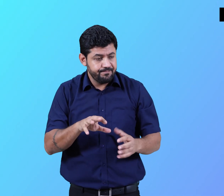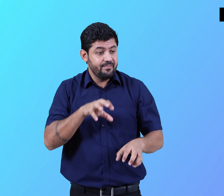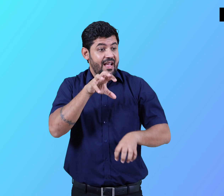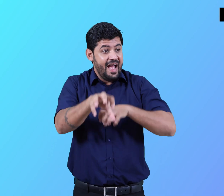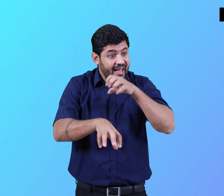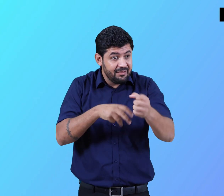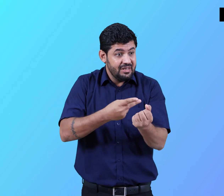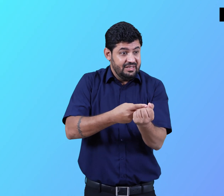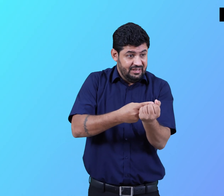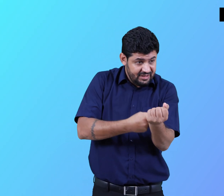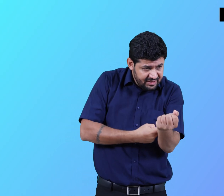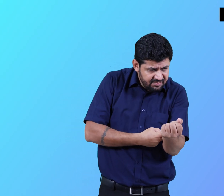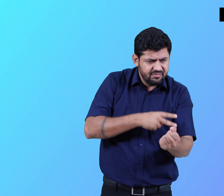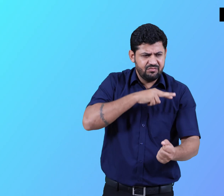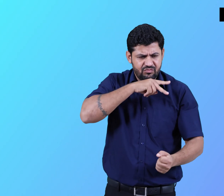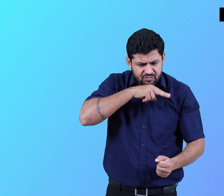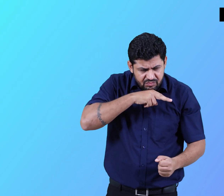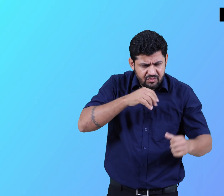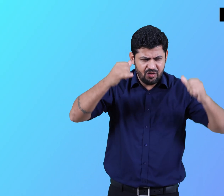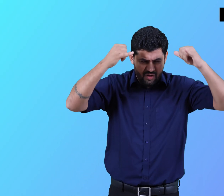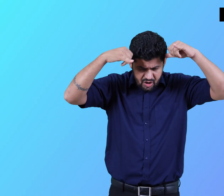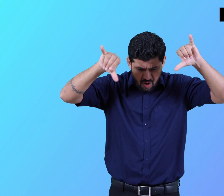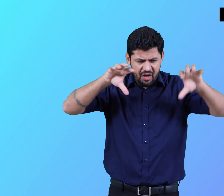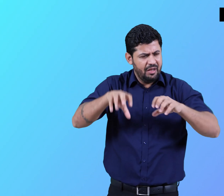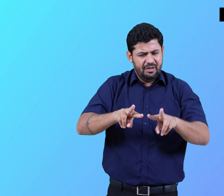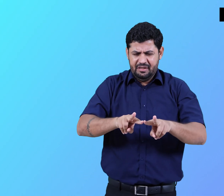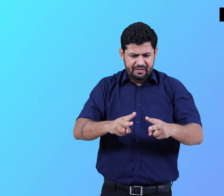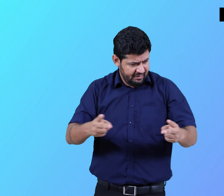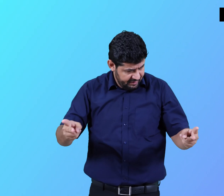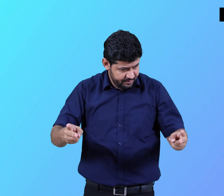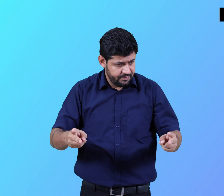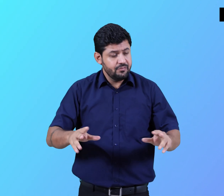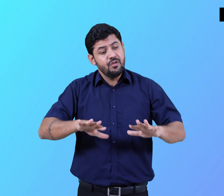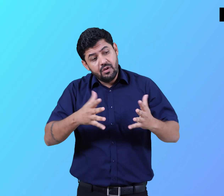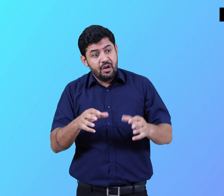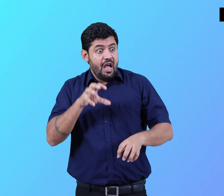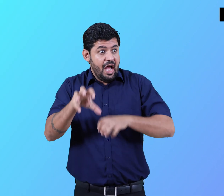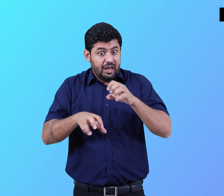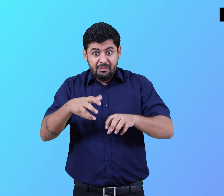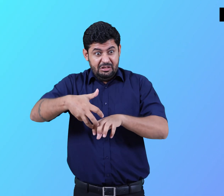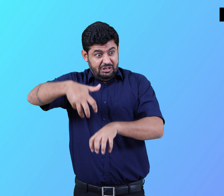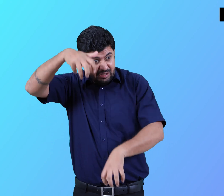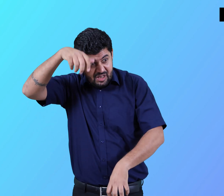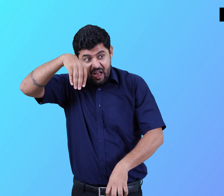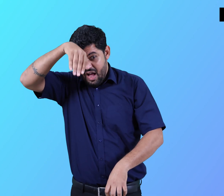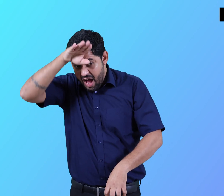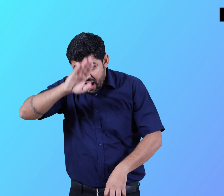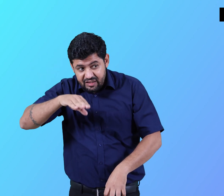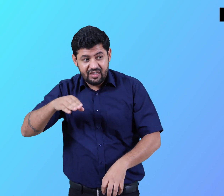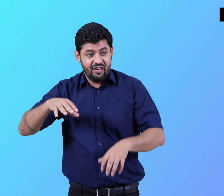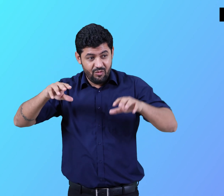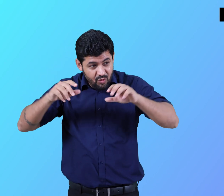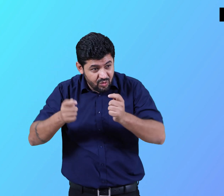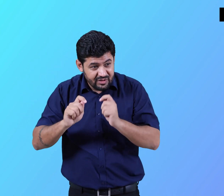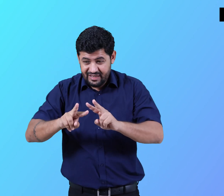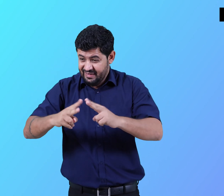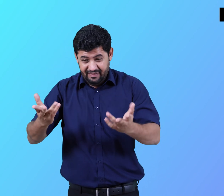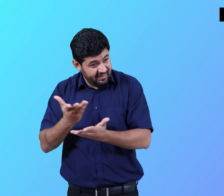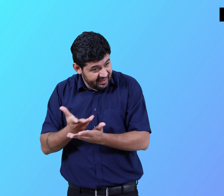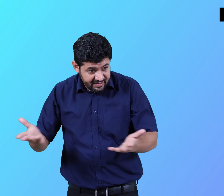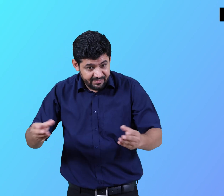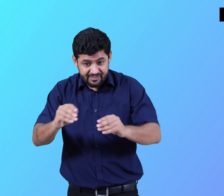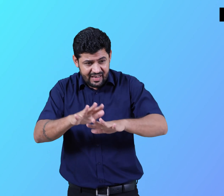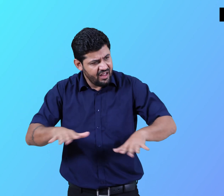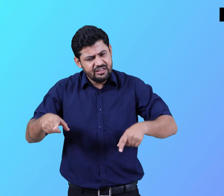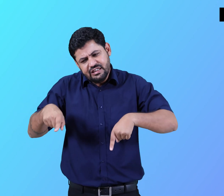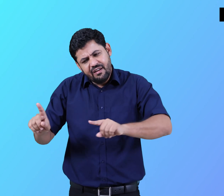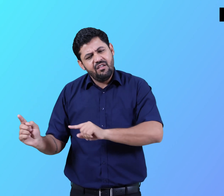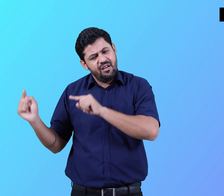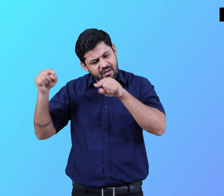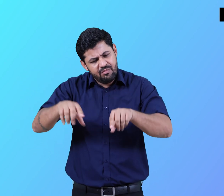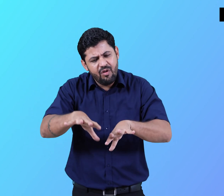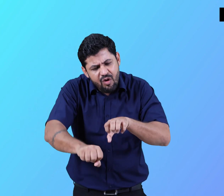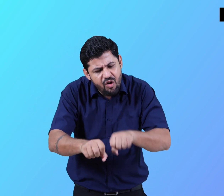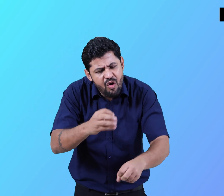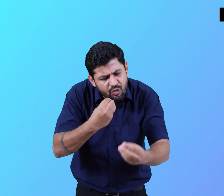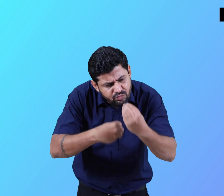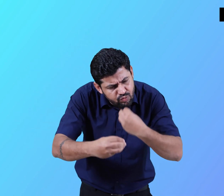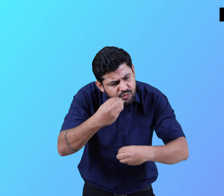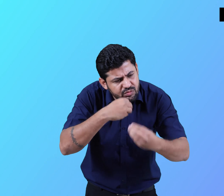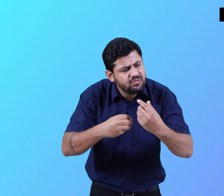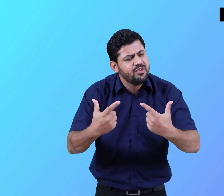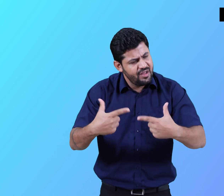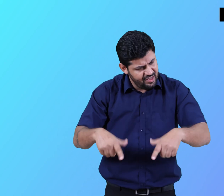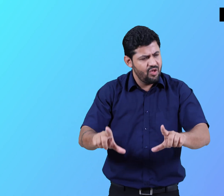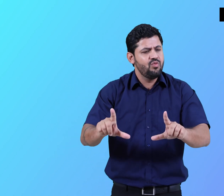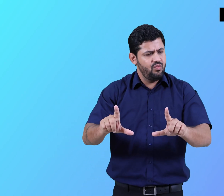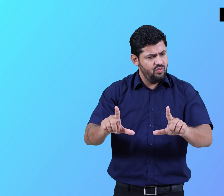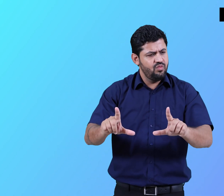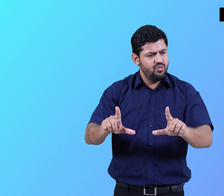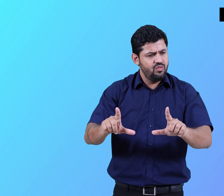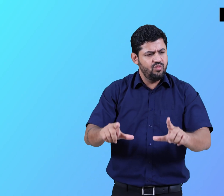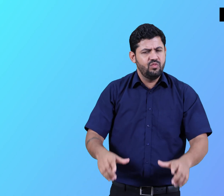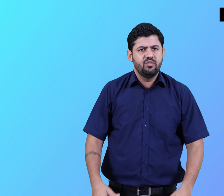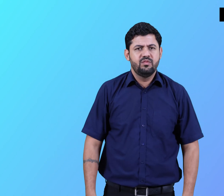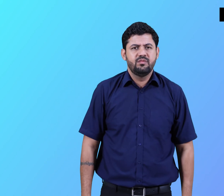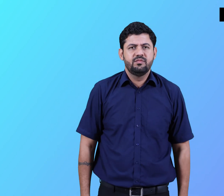This produce from the land will also be there for your cattle and other wild animals to eat.